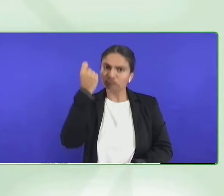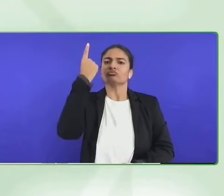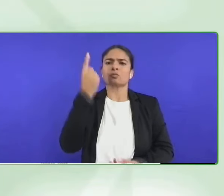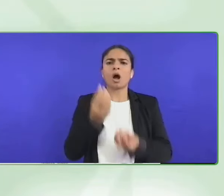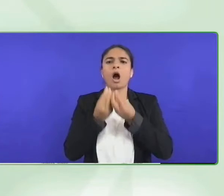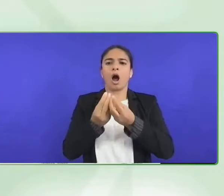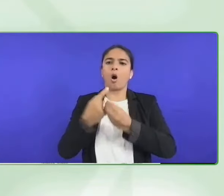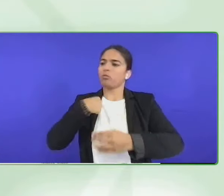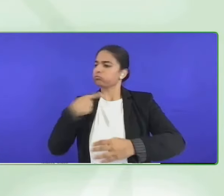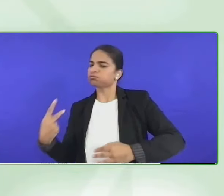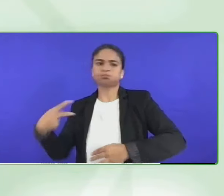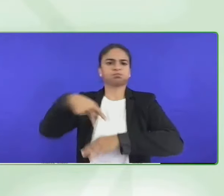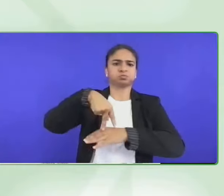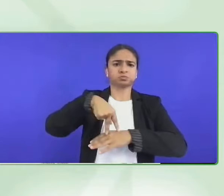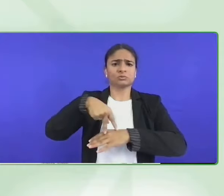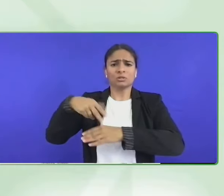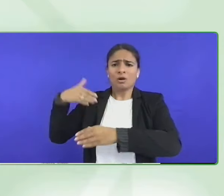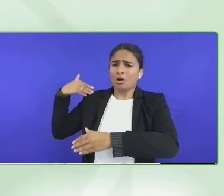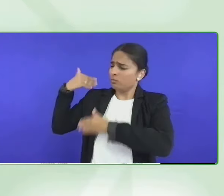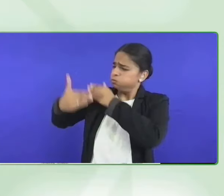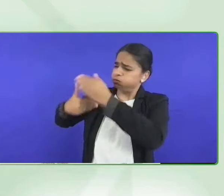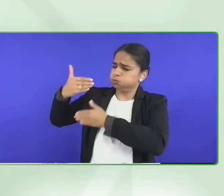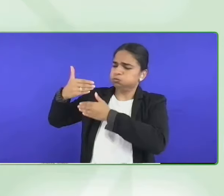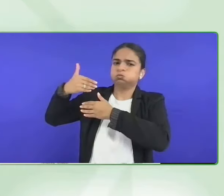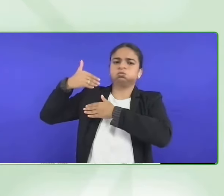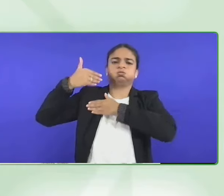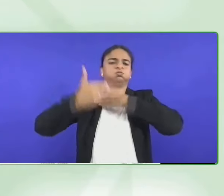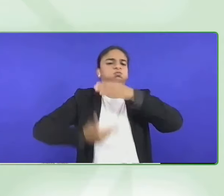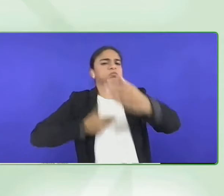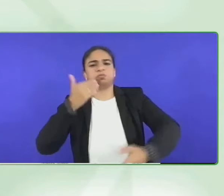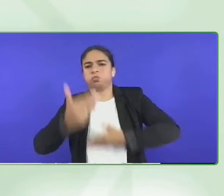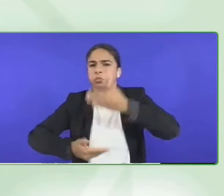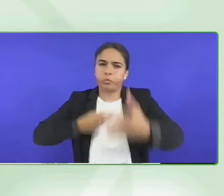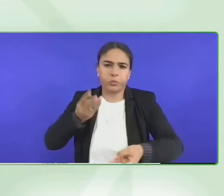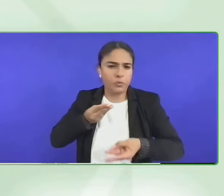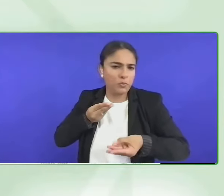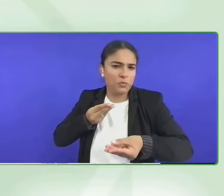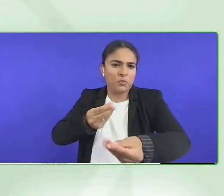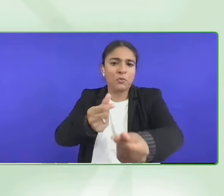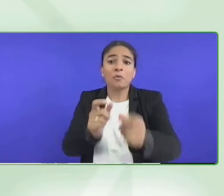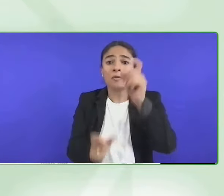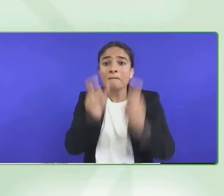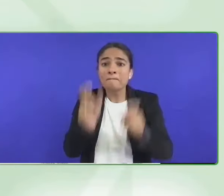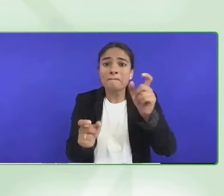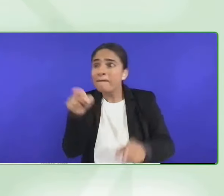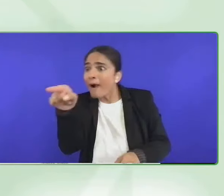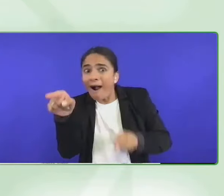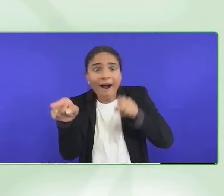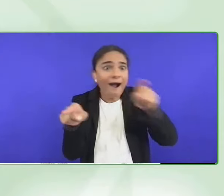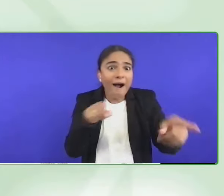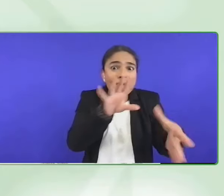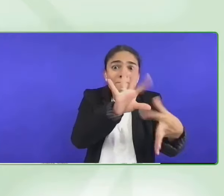is, what am I passionate about? And I figured out recently throughout my journey in my career,